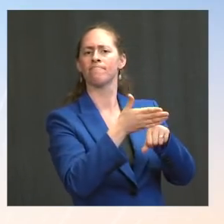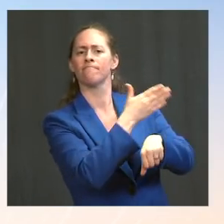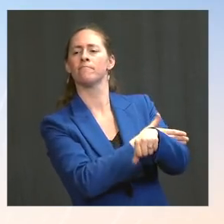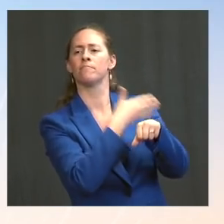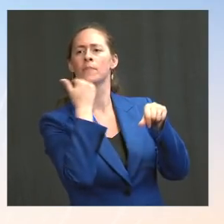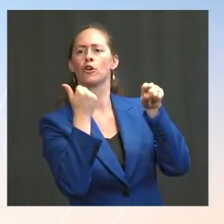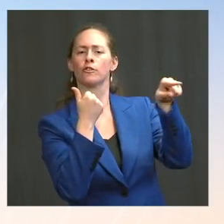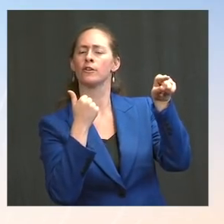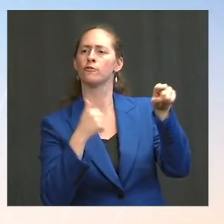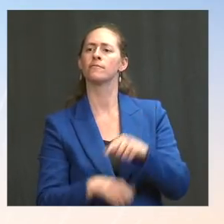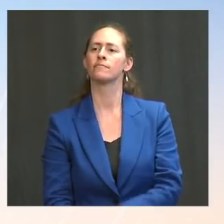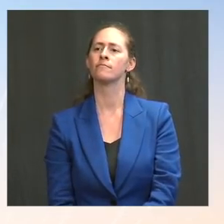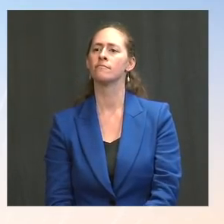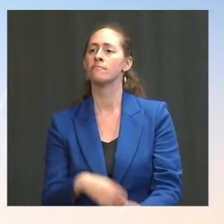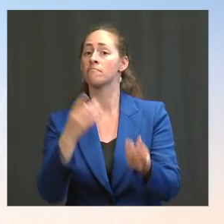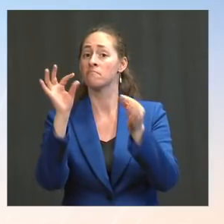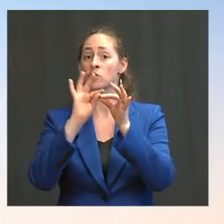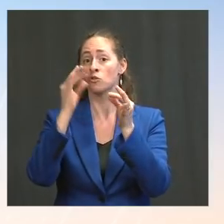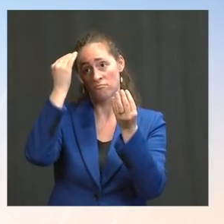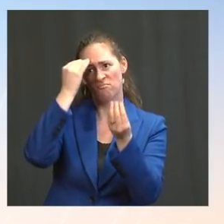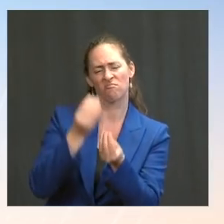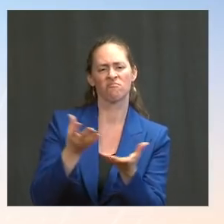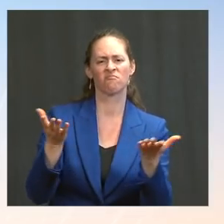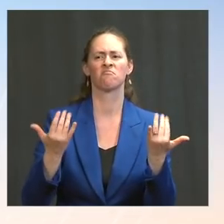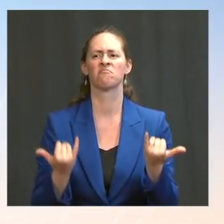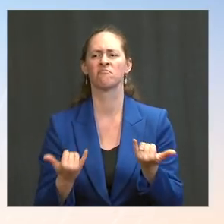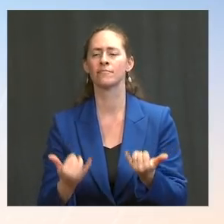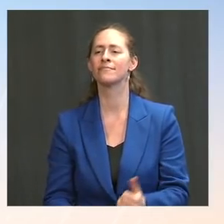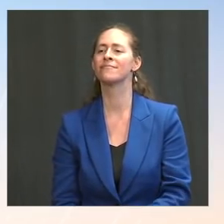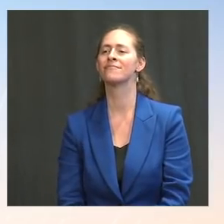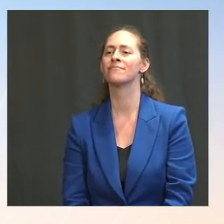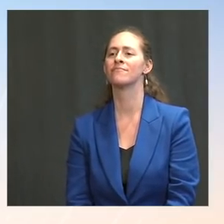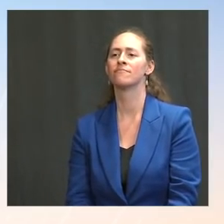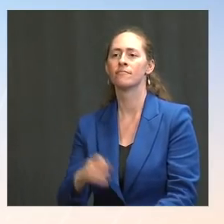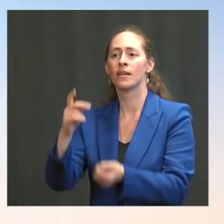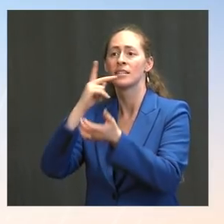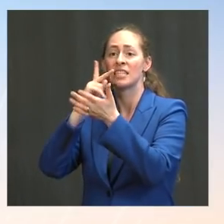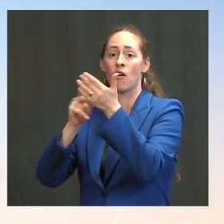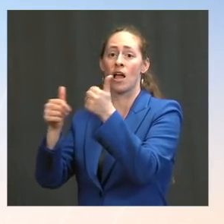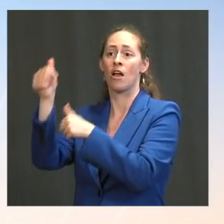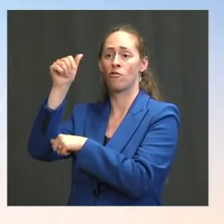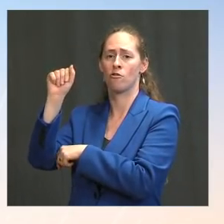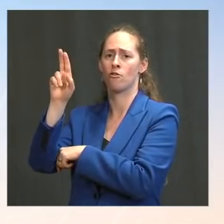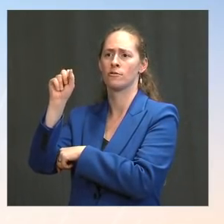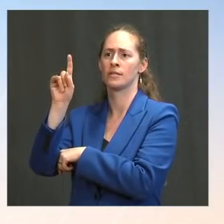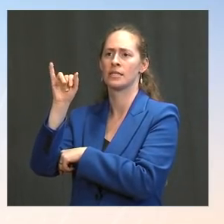I would also note that Secretary Austin, in coming out and accepting these core recommendations,